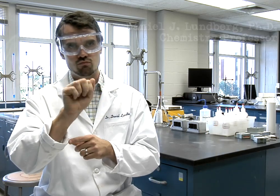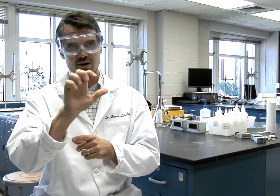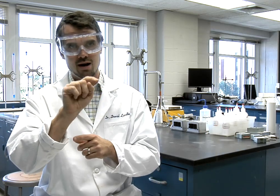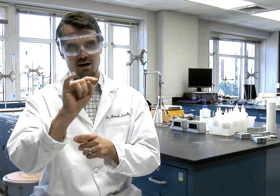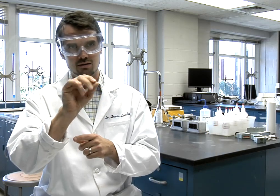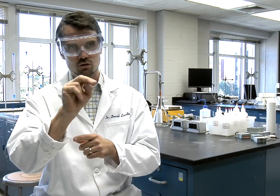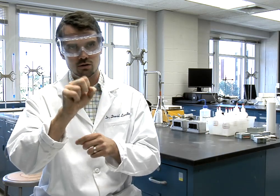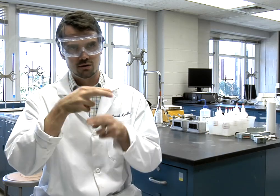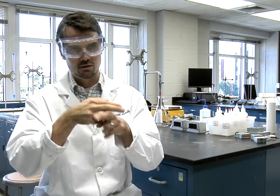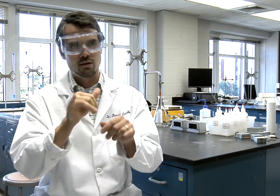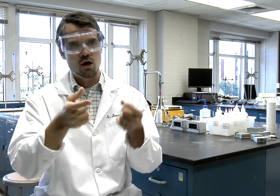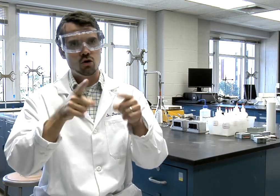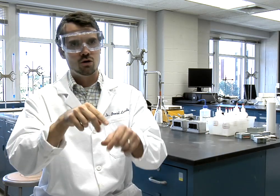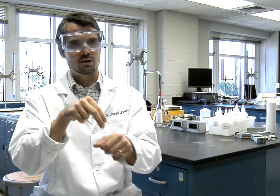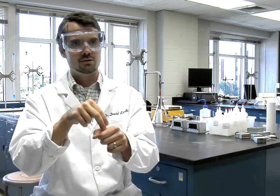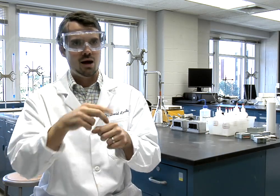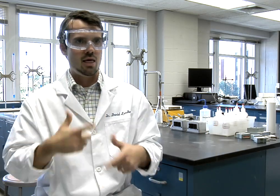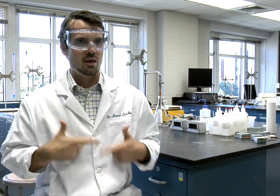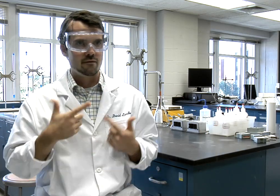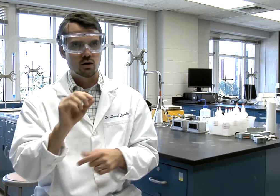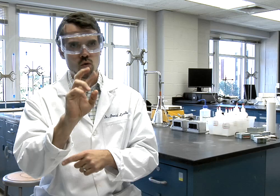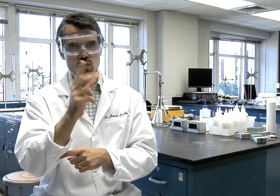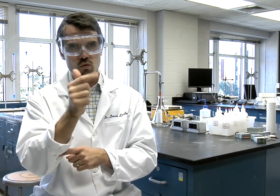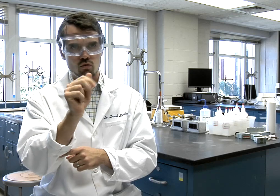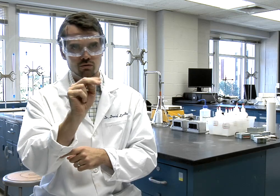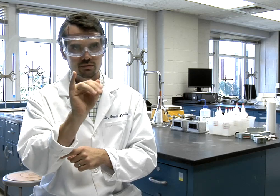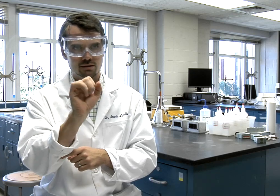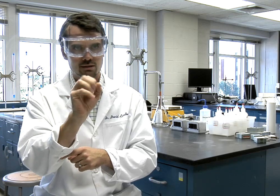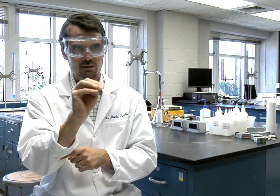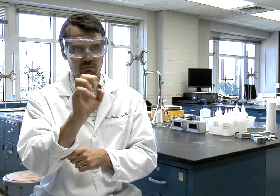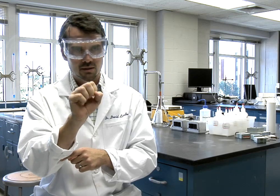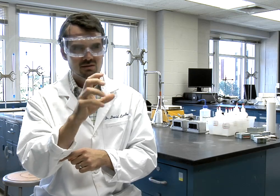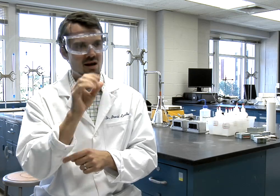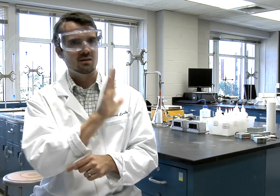and processes that occur in living organisms,